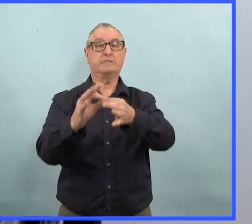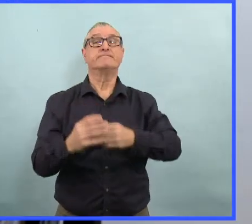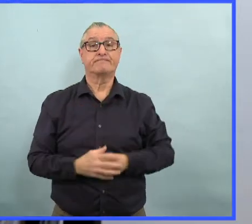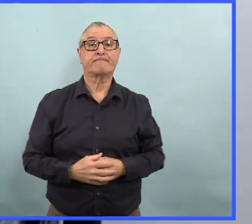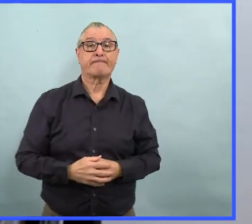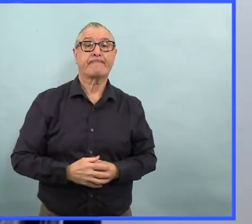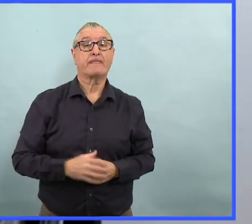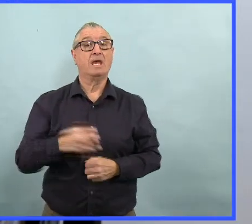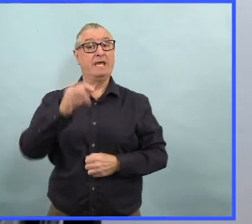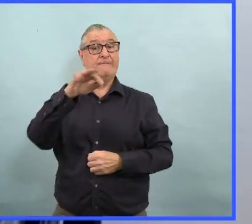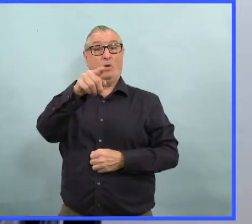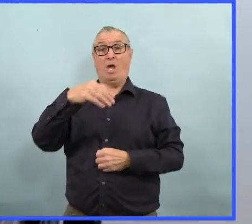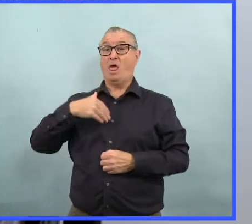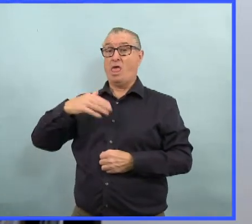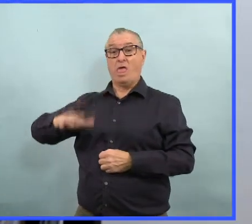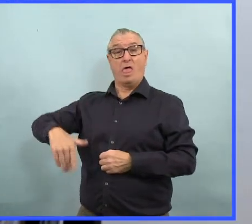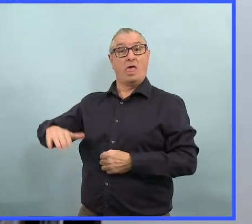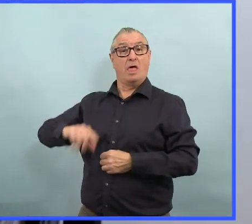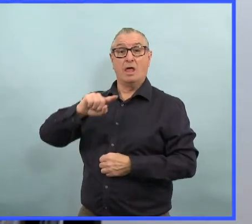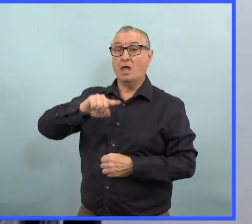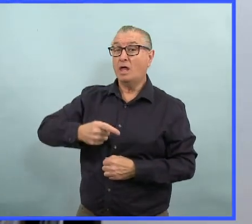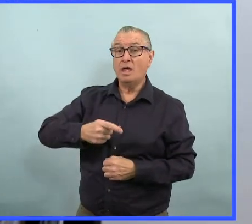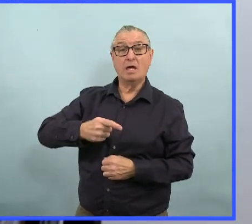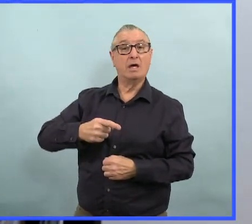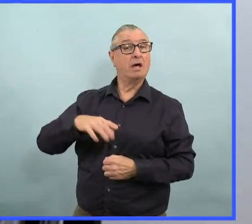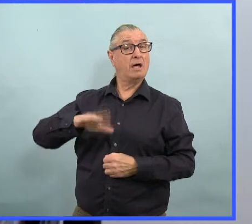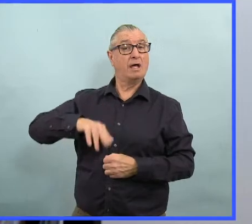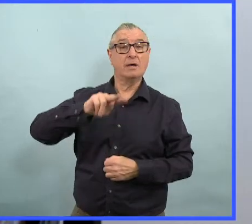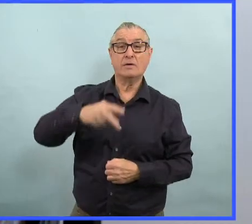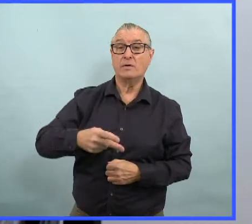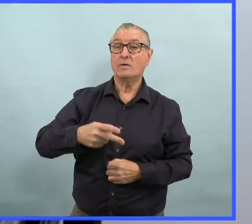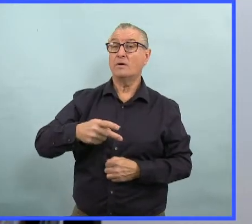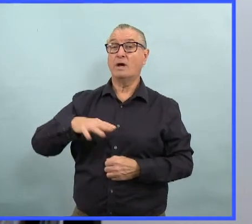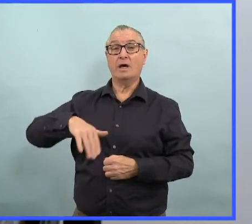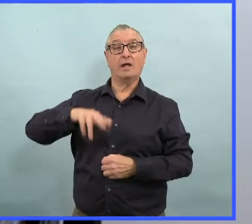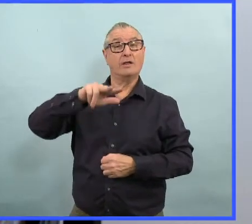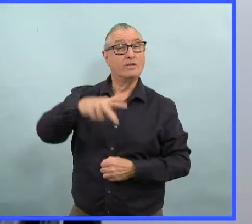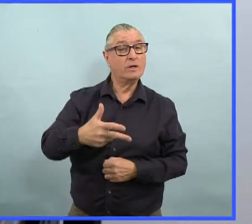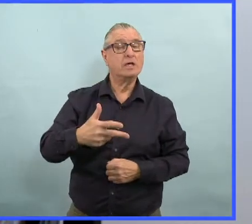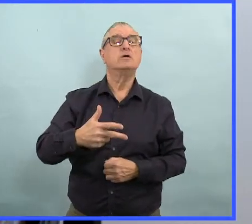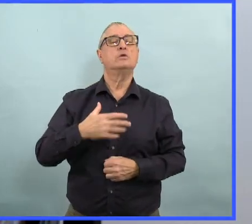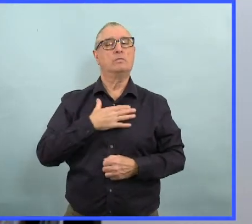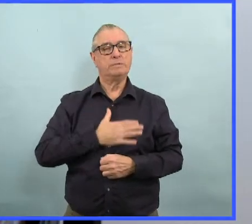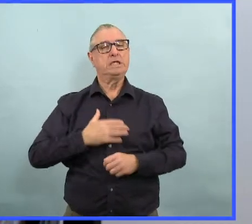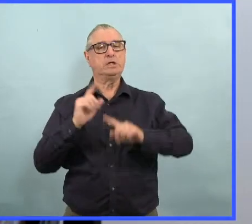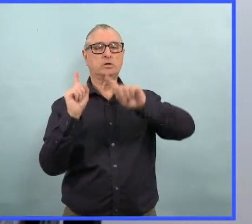doctor this week make an appointment to discuss your concerns and receive their recommendation